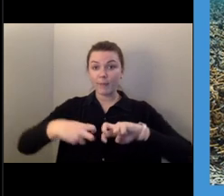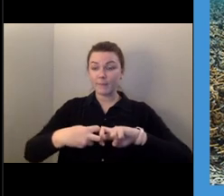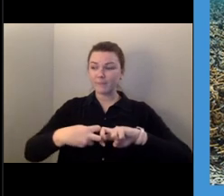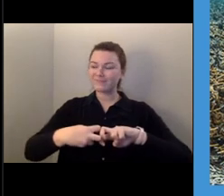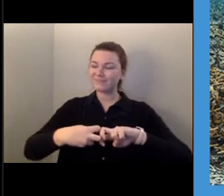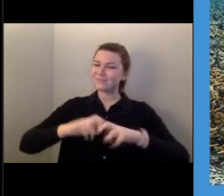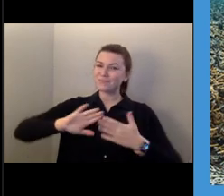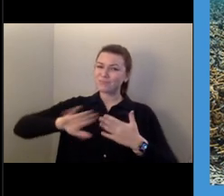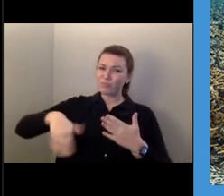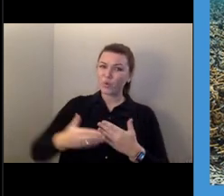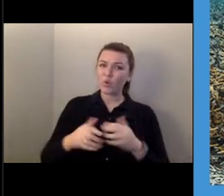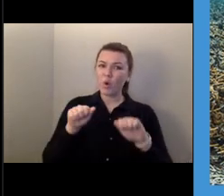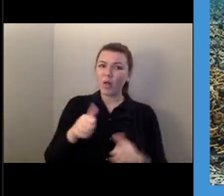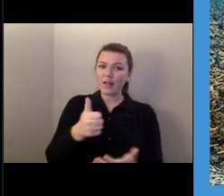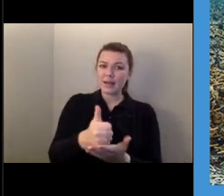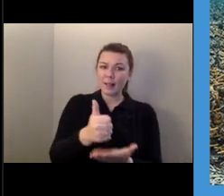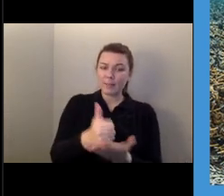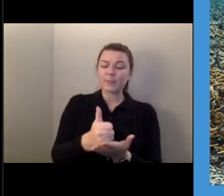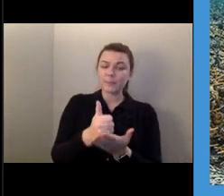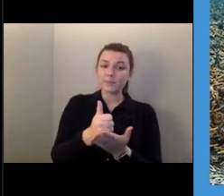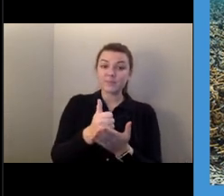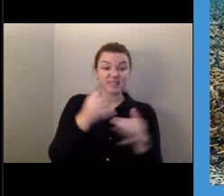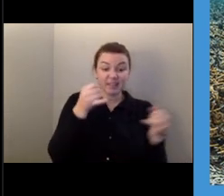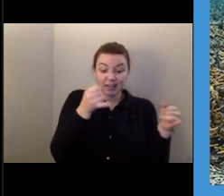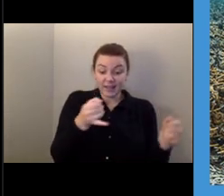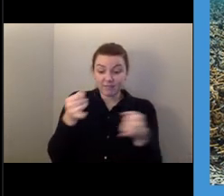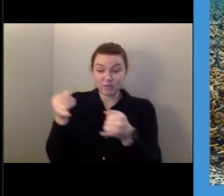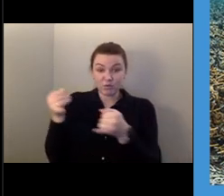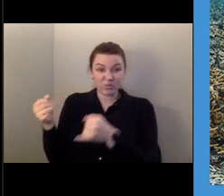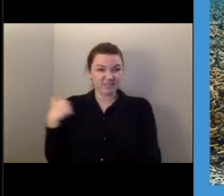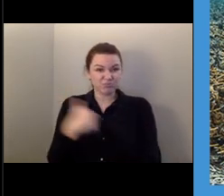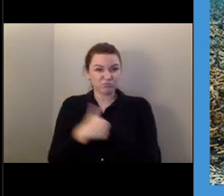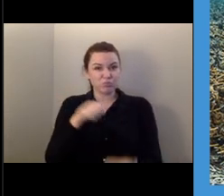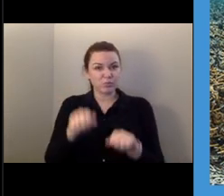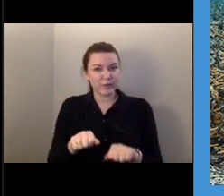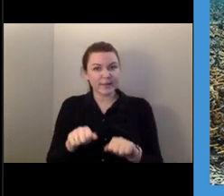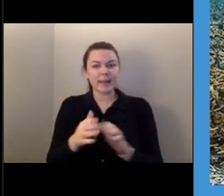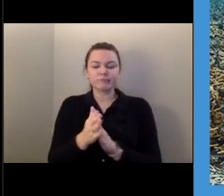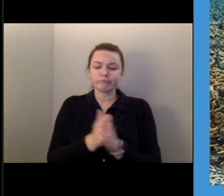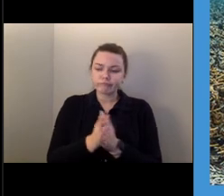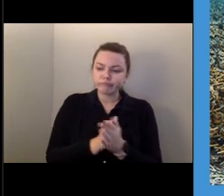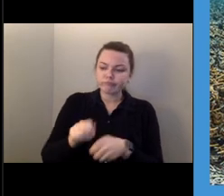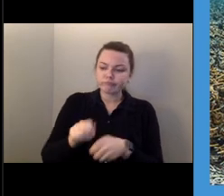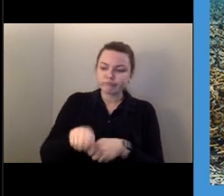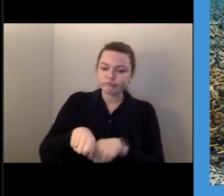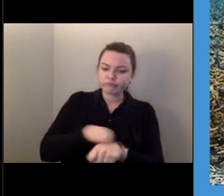Individually, we can take action, right? And so there's some things that we can do